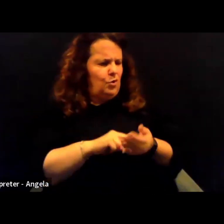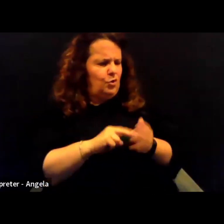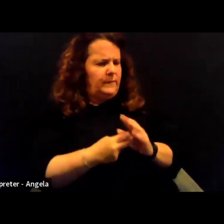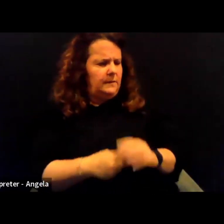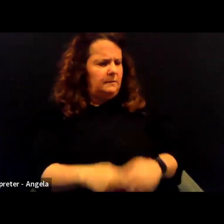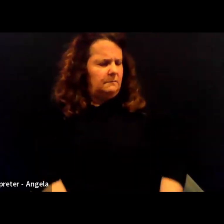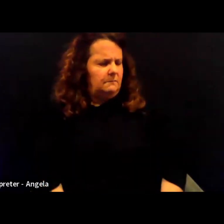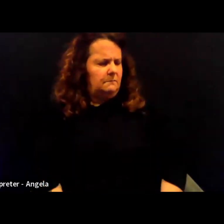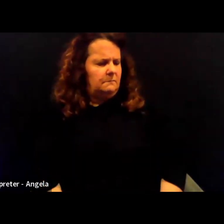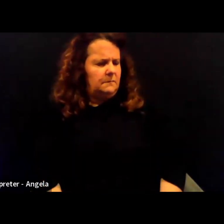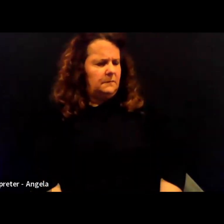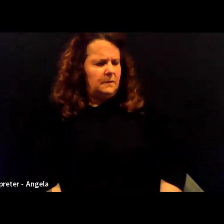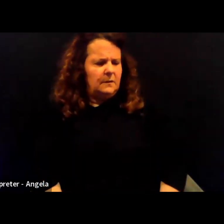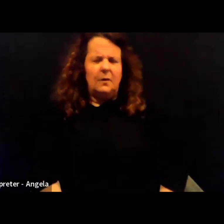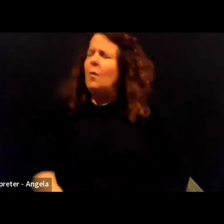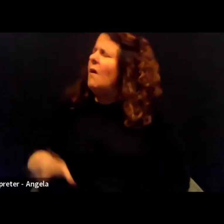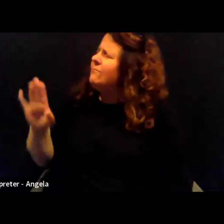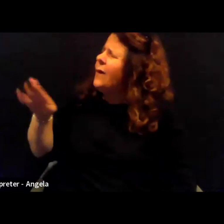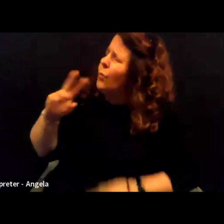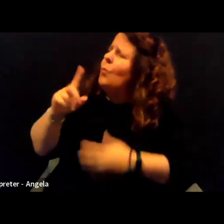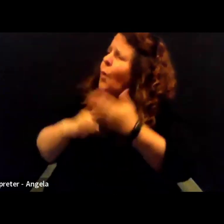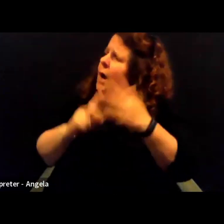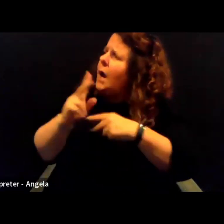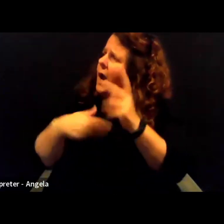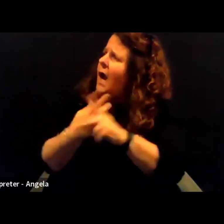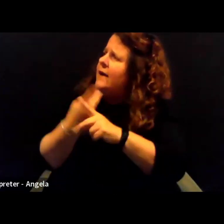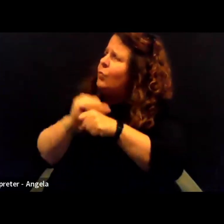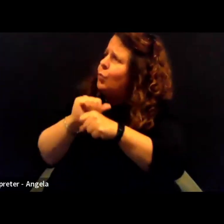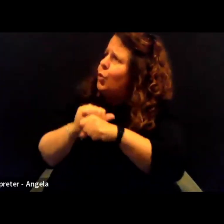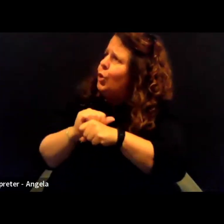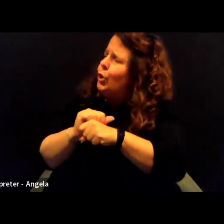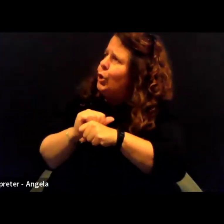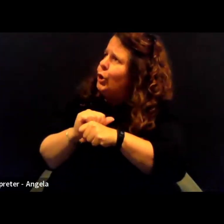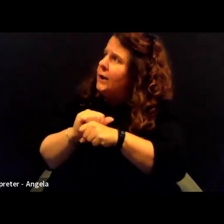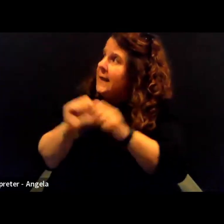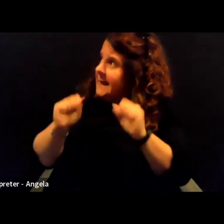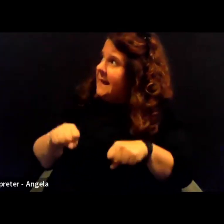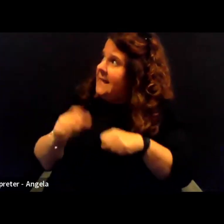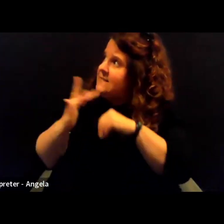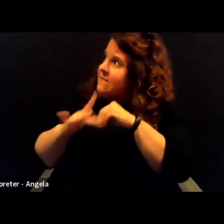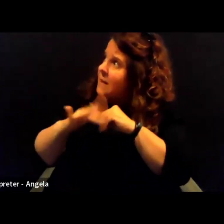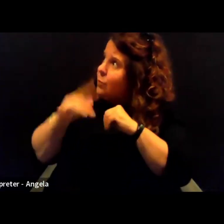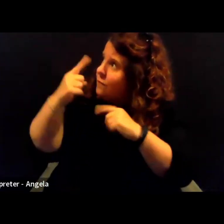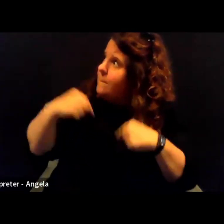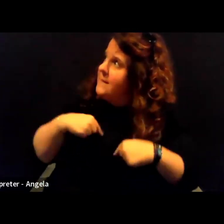kind of what kind of work, what kind of work is available to me as a blind person?